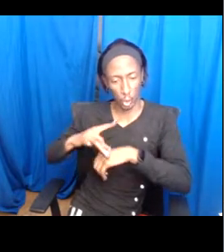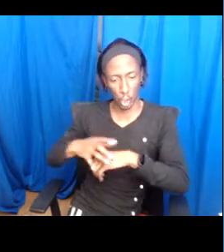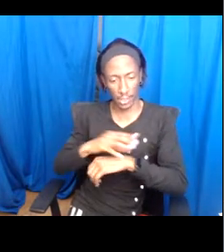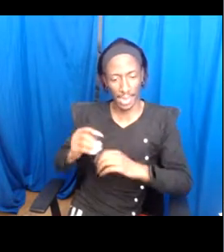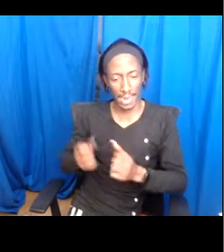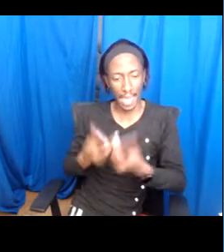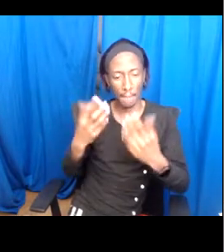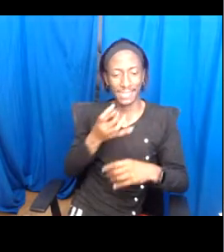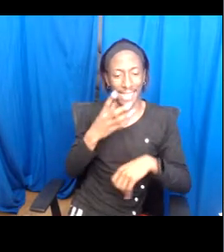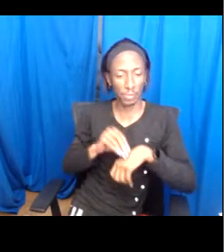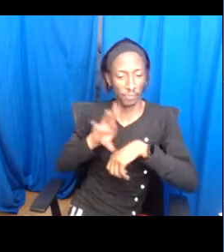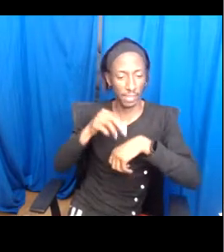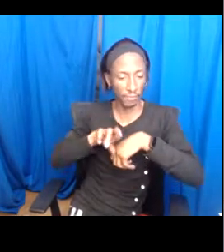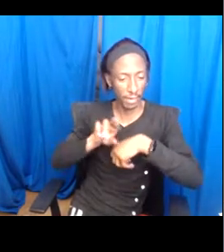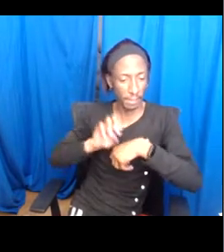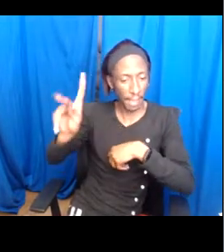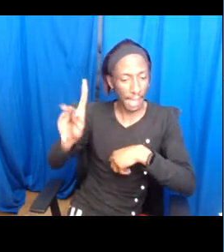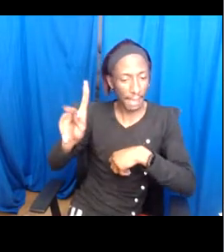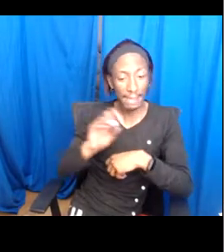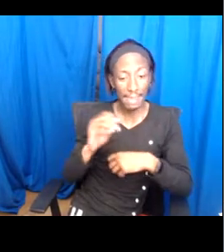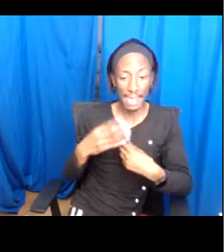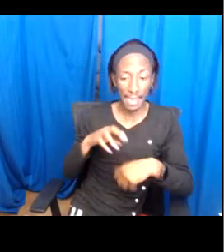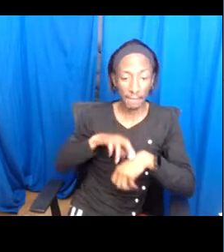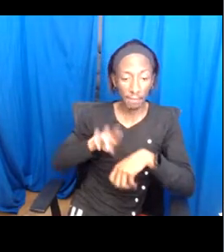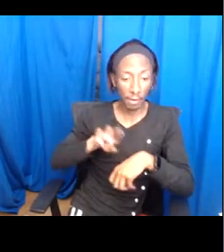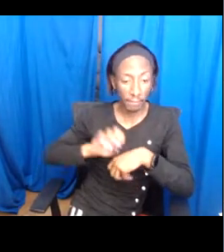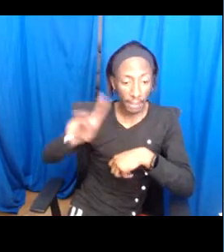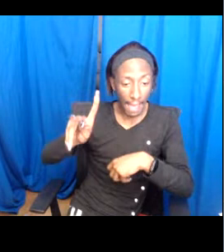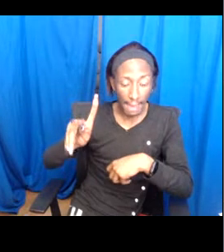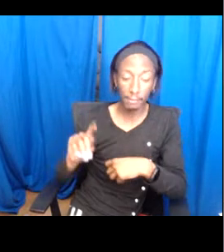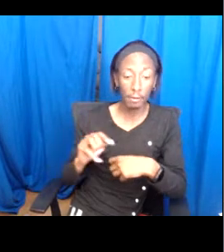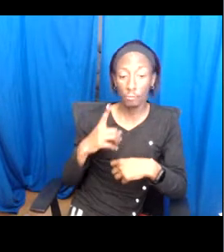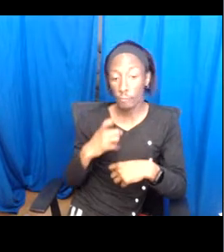If it's reflected back and it gives you a certain color like red, green, or blue.